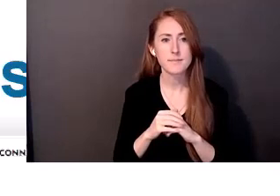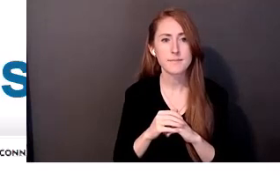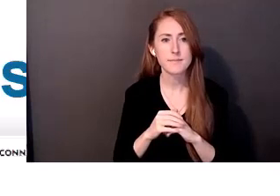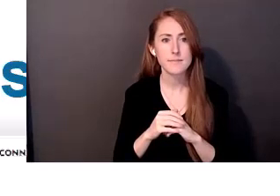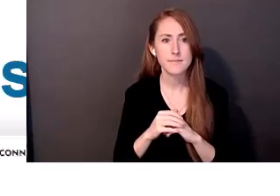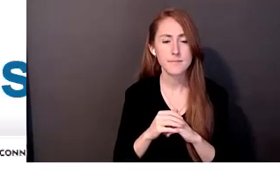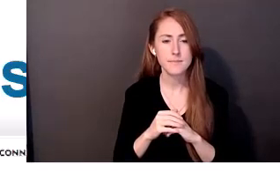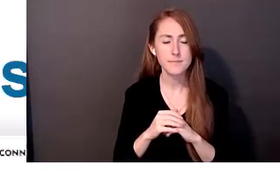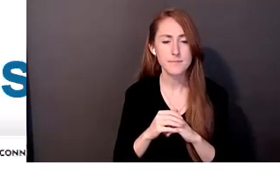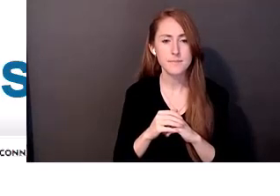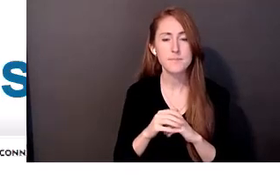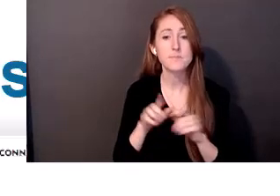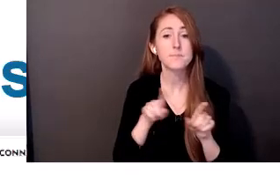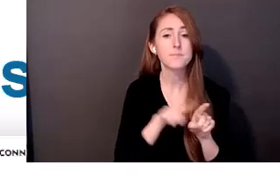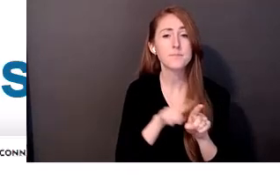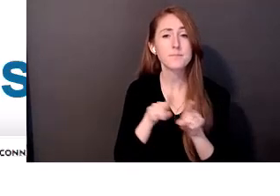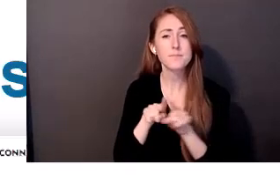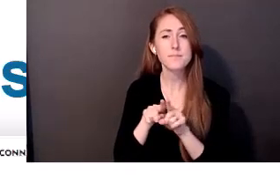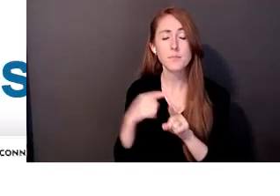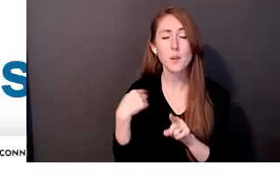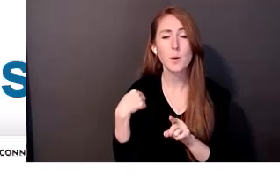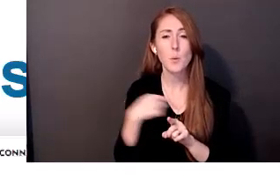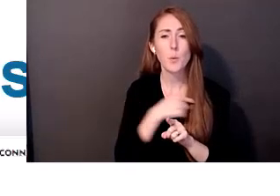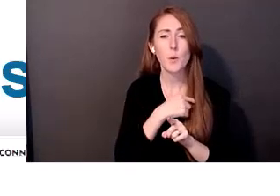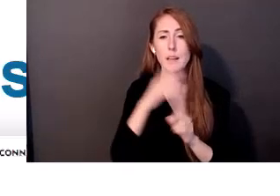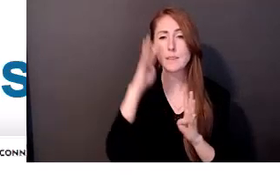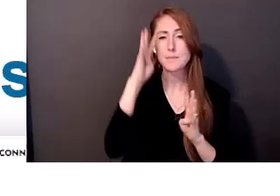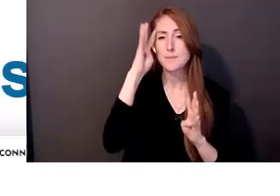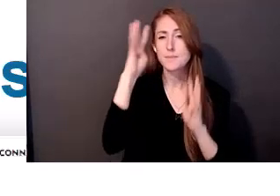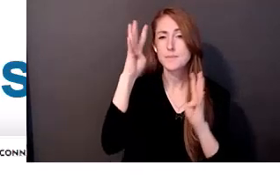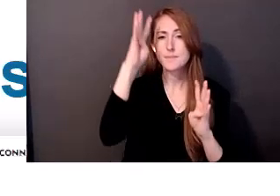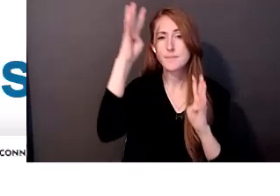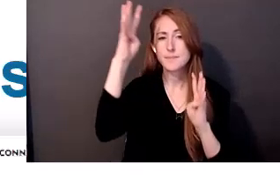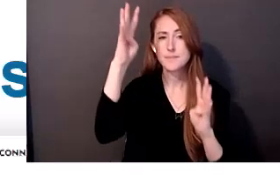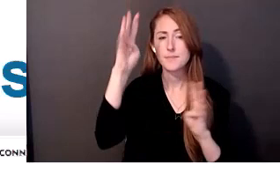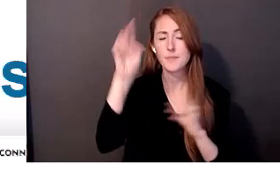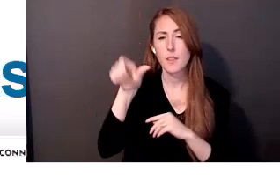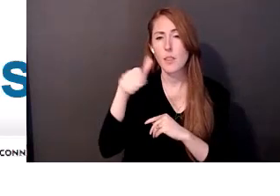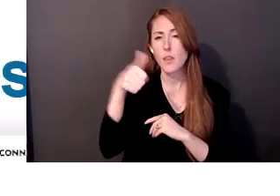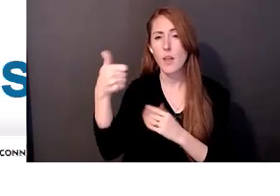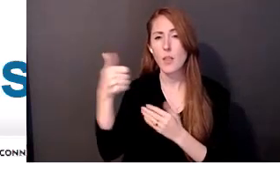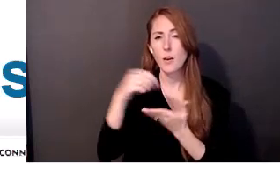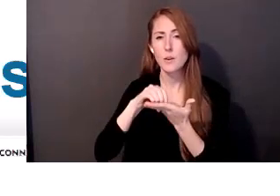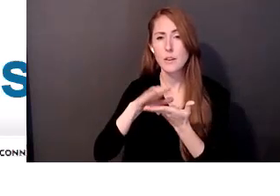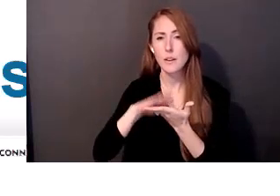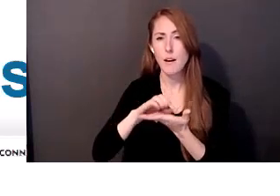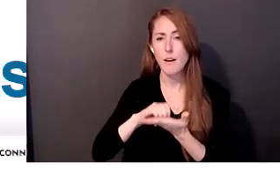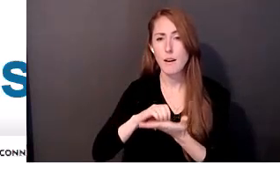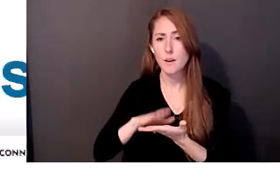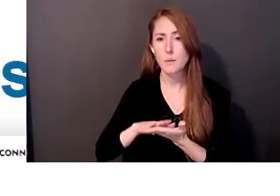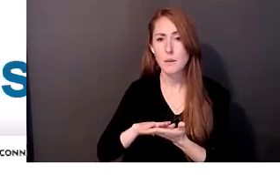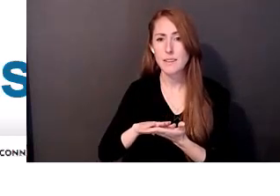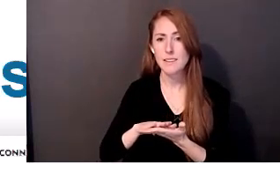We also developed these other documents that are related to--